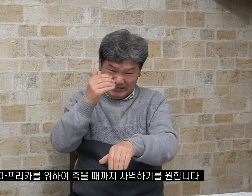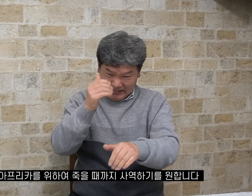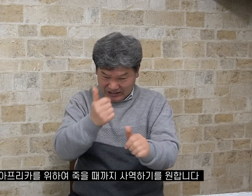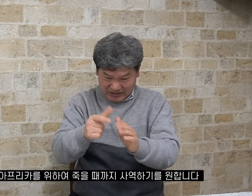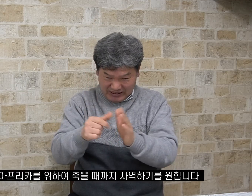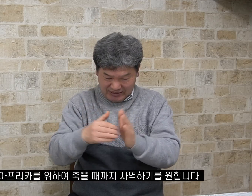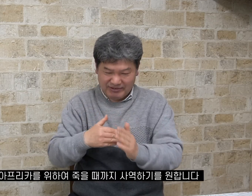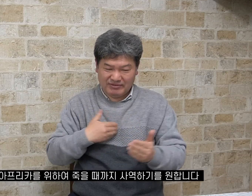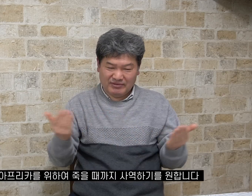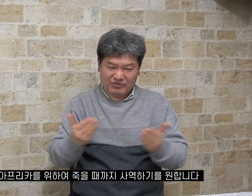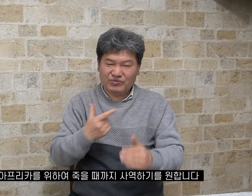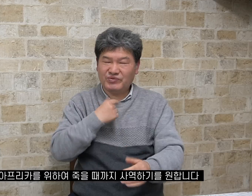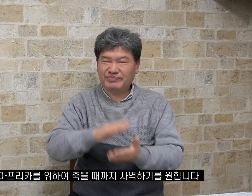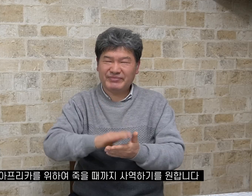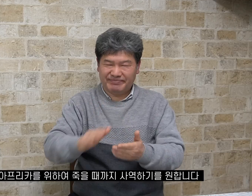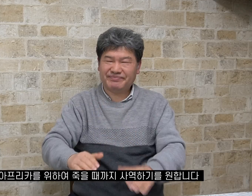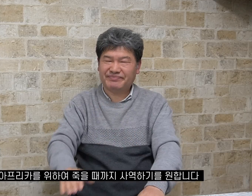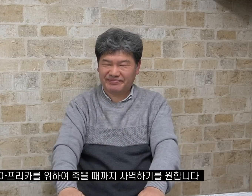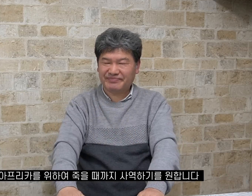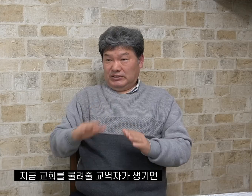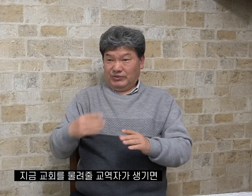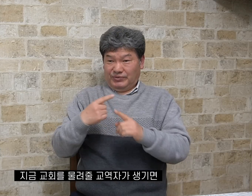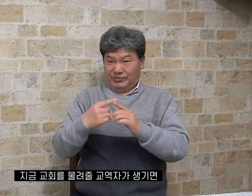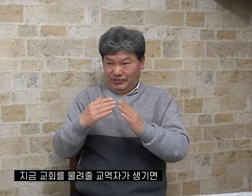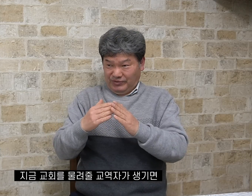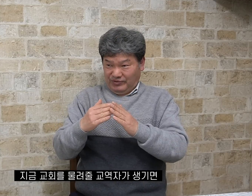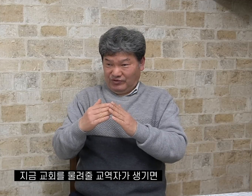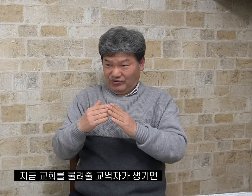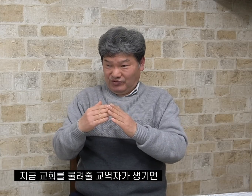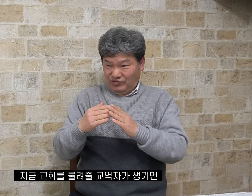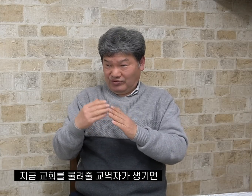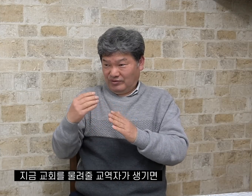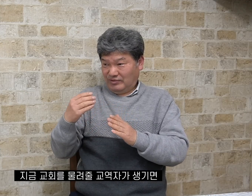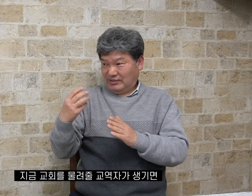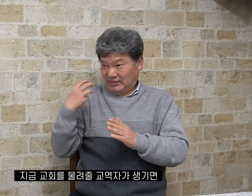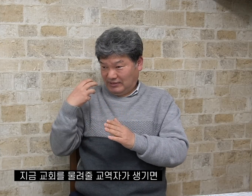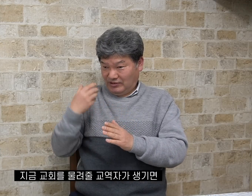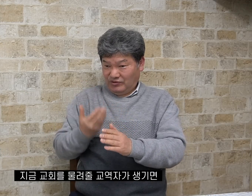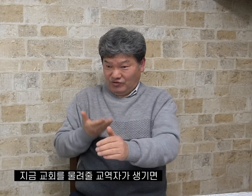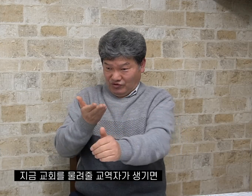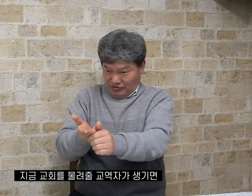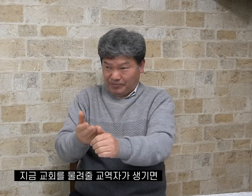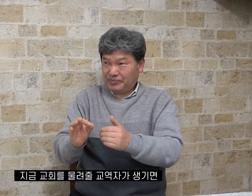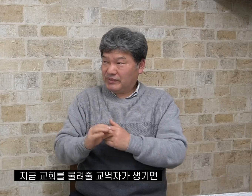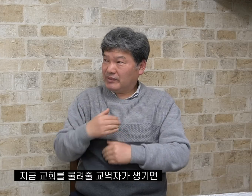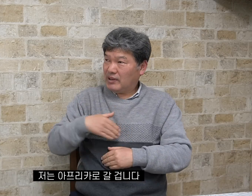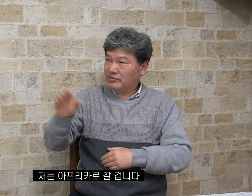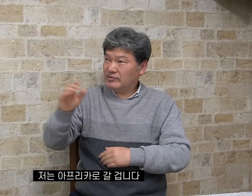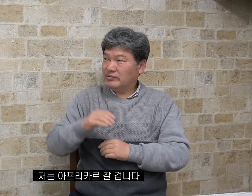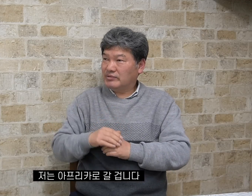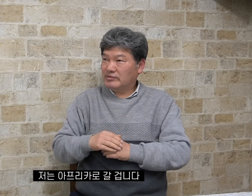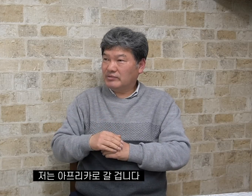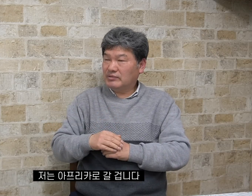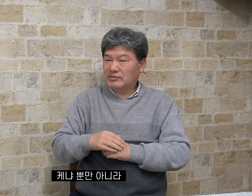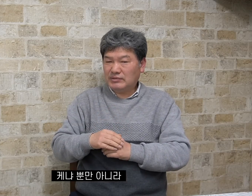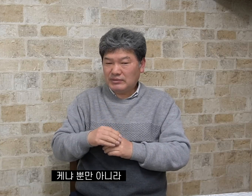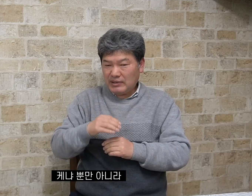I want to minister until I die for Africa. If there is a pastor to take over the church now, I will go to Africa.